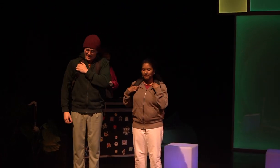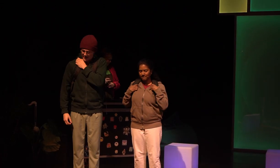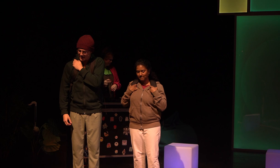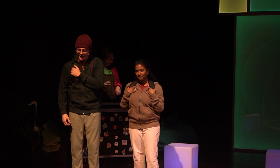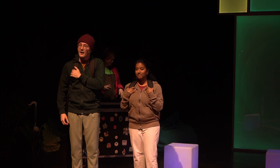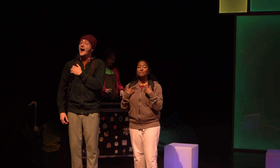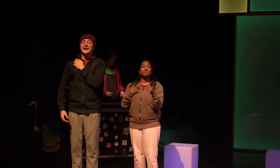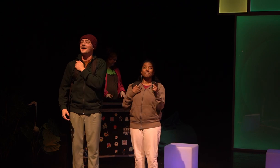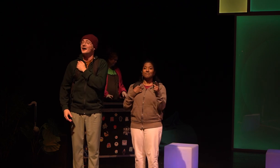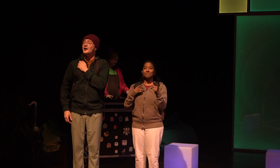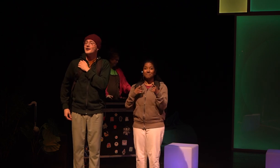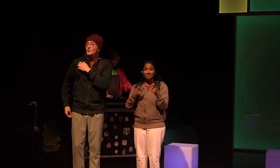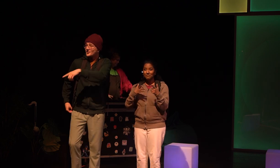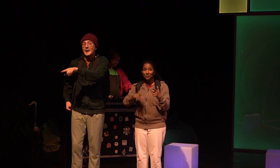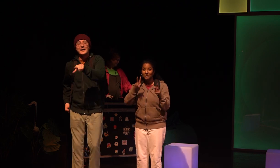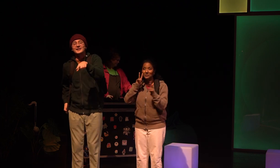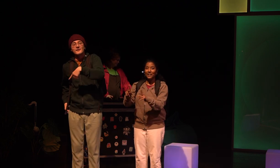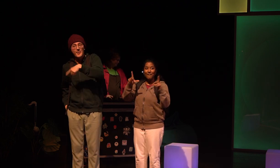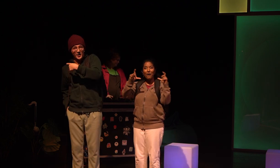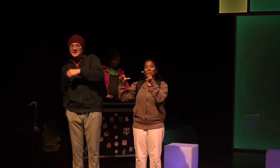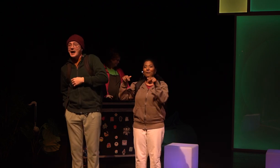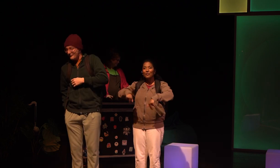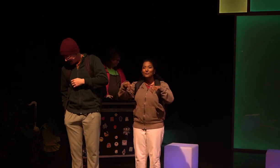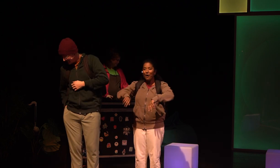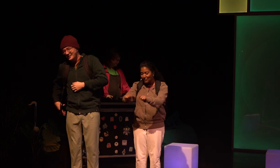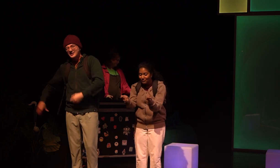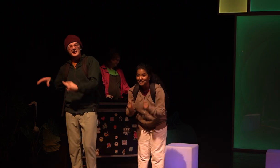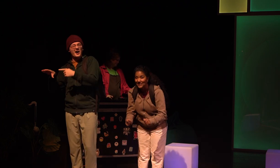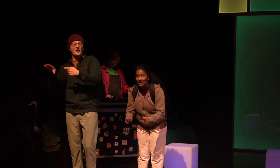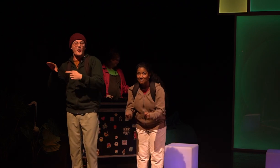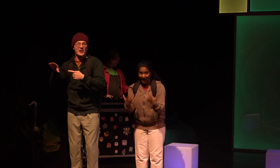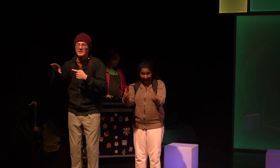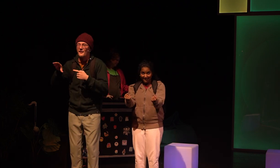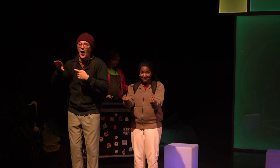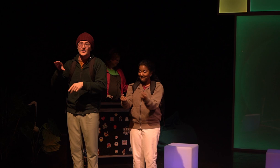Hey, you want to see a picture of him in one of his outfits? Got one on my